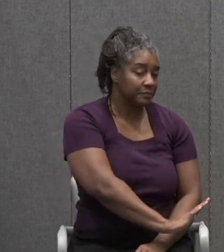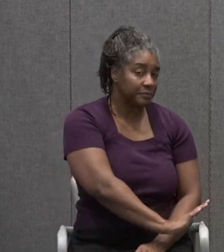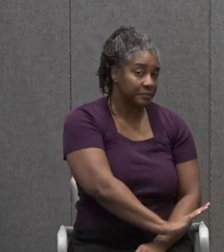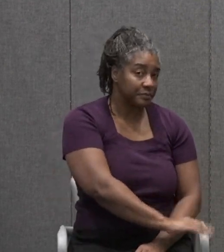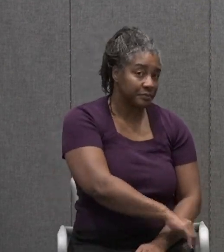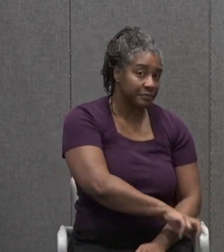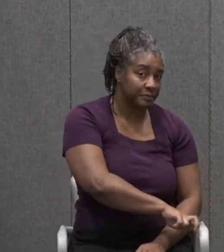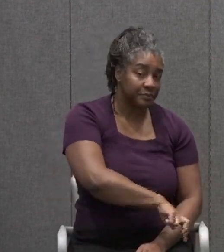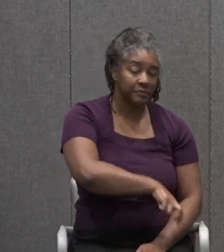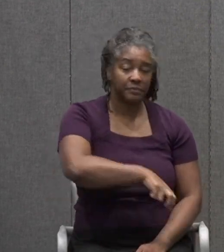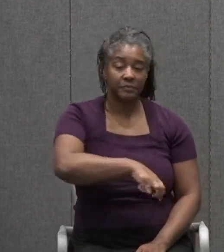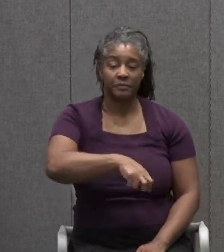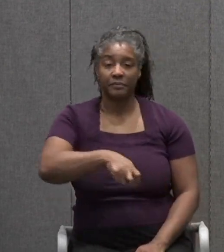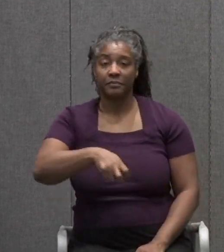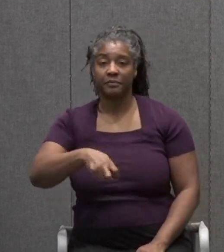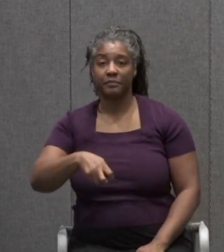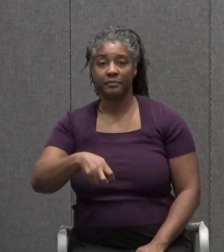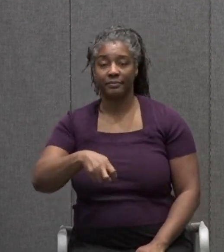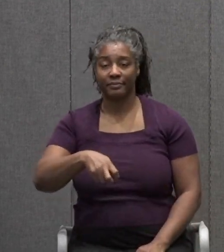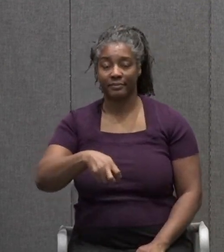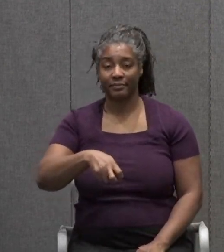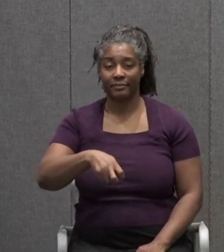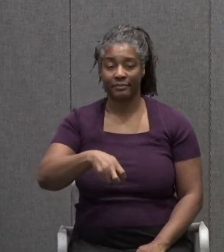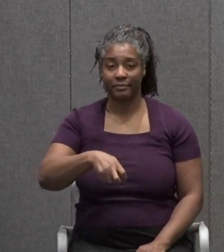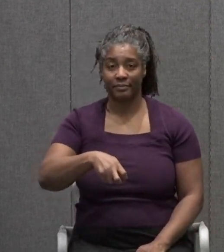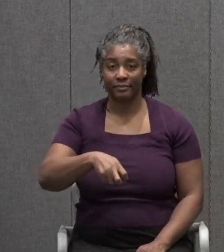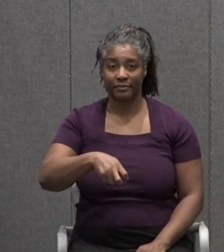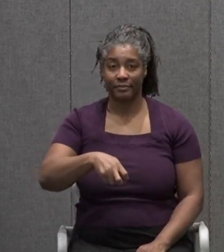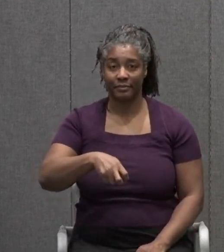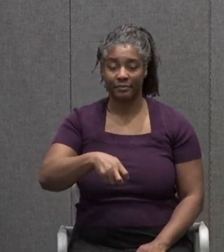whether that's lotus, crisscross applesauce